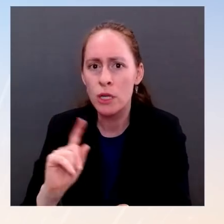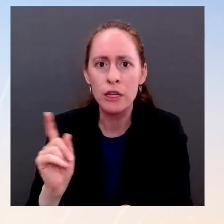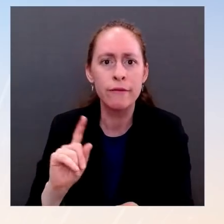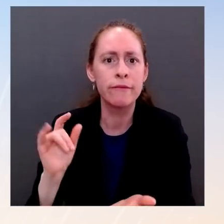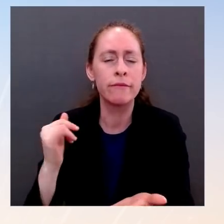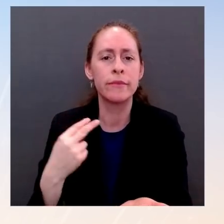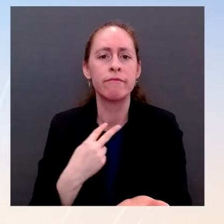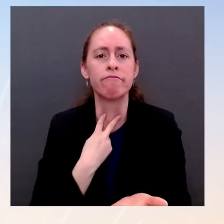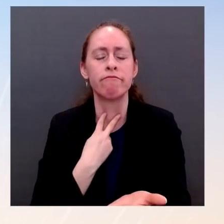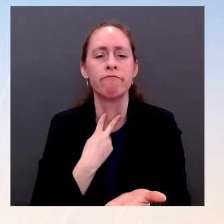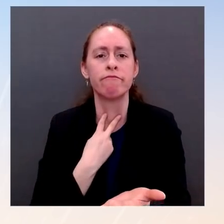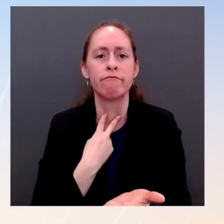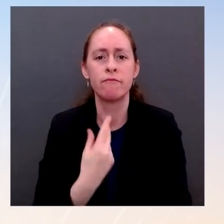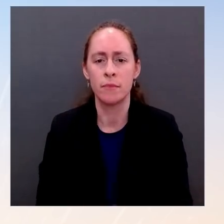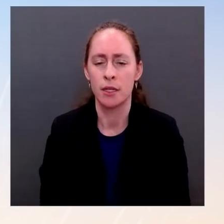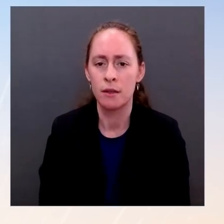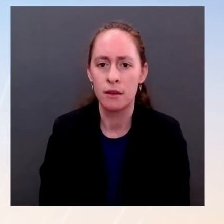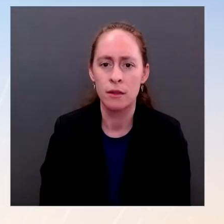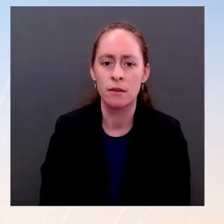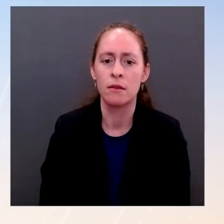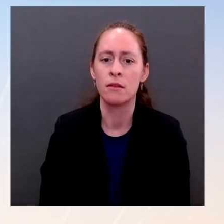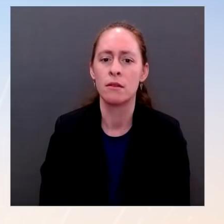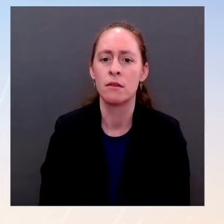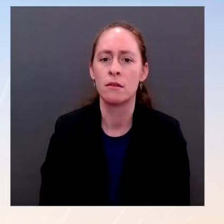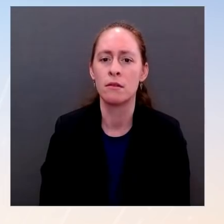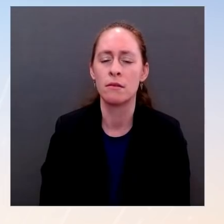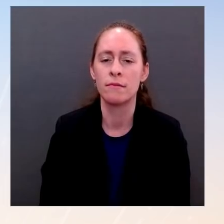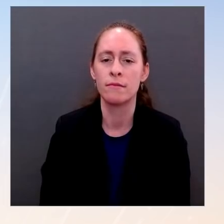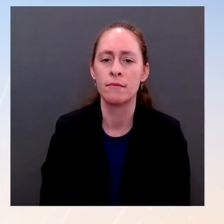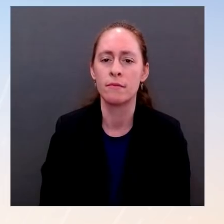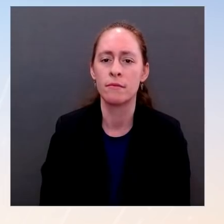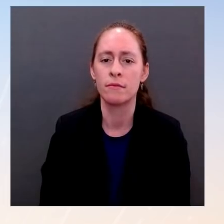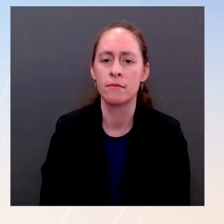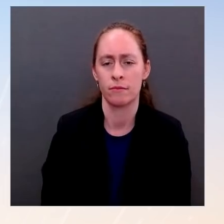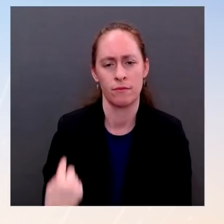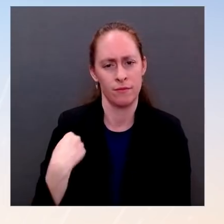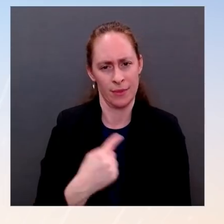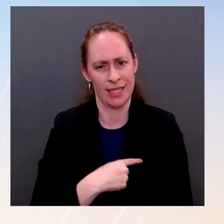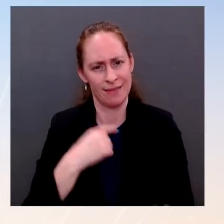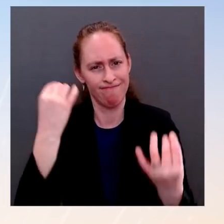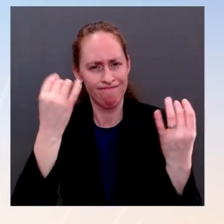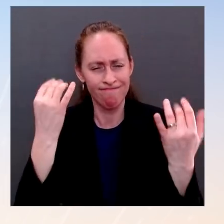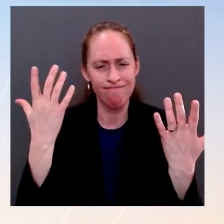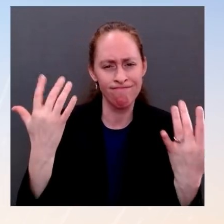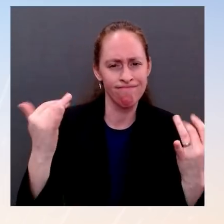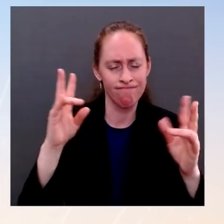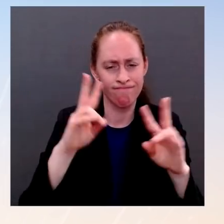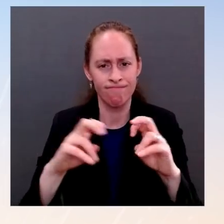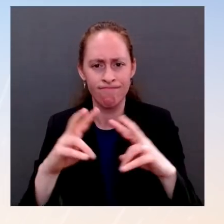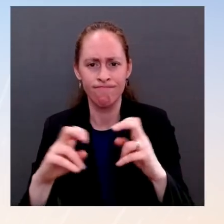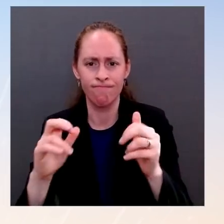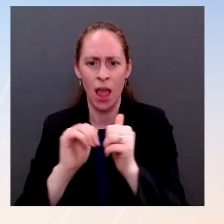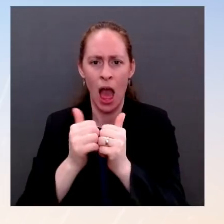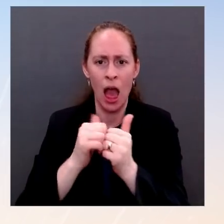and very, very strong attention to the labor market impacts and environmental standards. And, you know, so we're mobilizing along